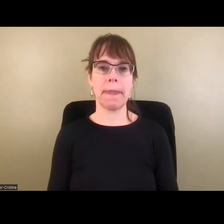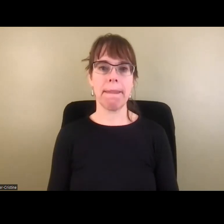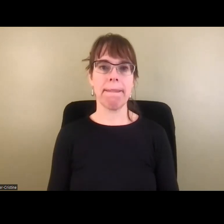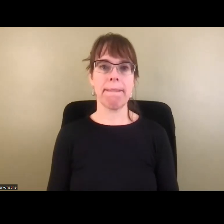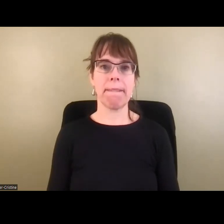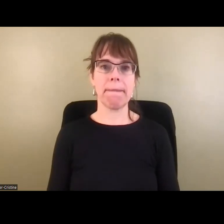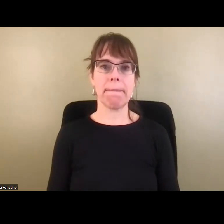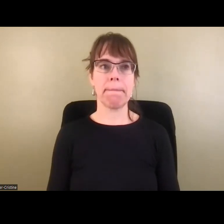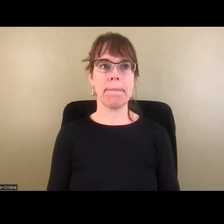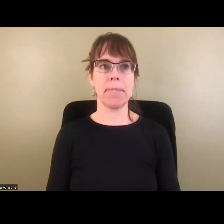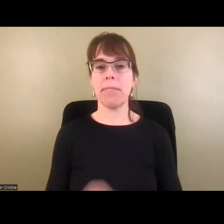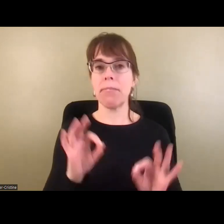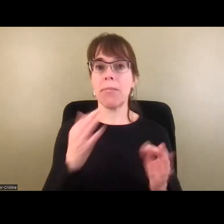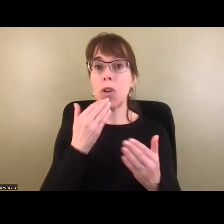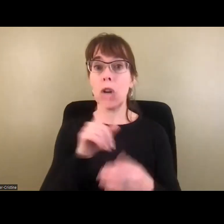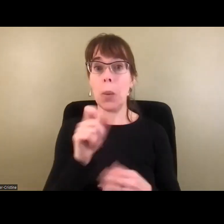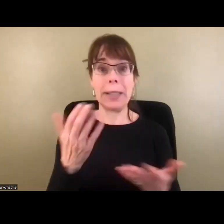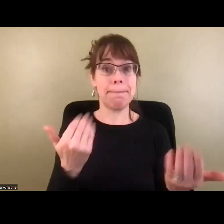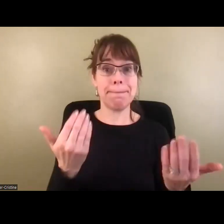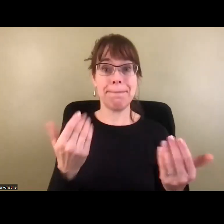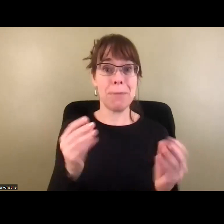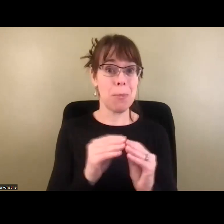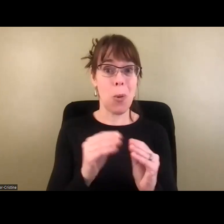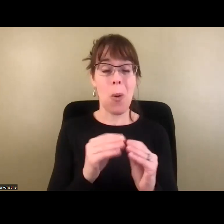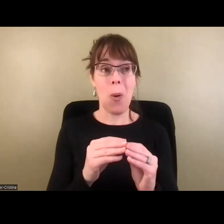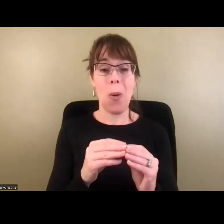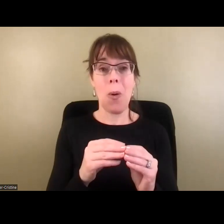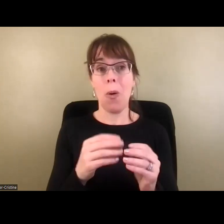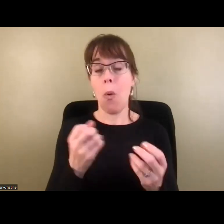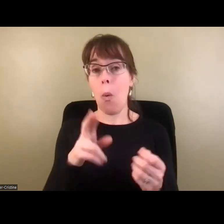These are great questions, keep them coming. If you would like to unmute yourselves